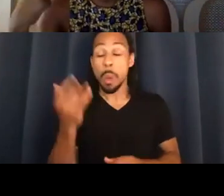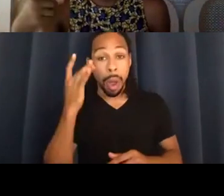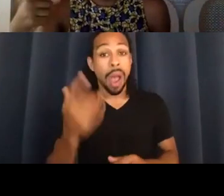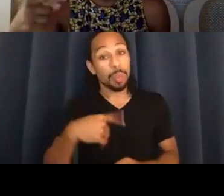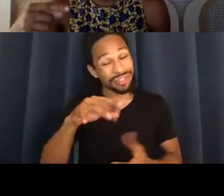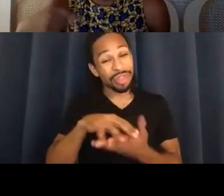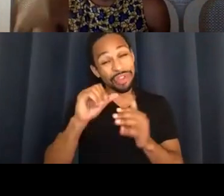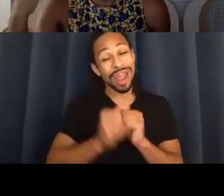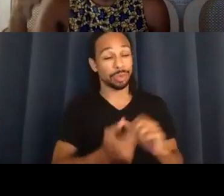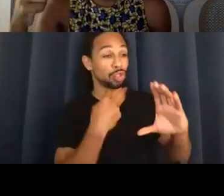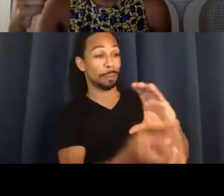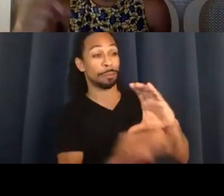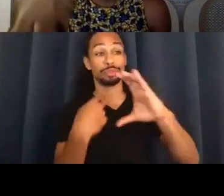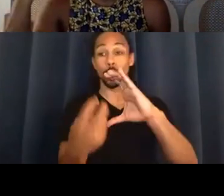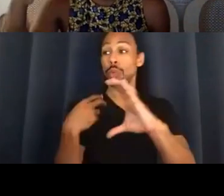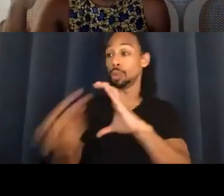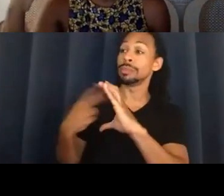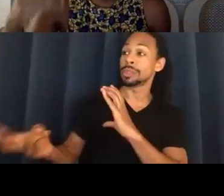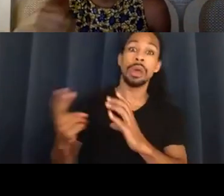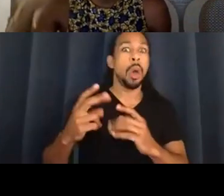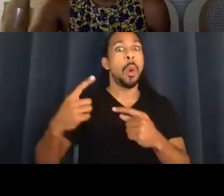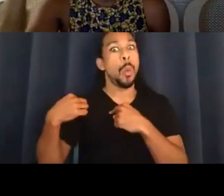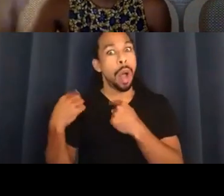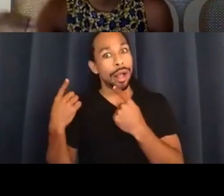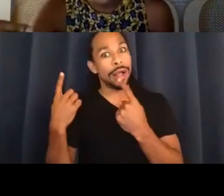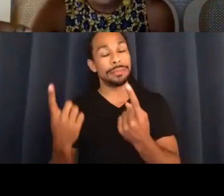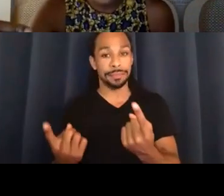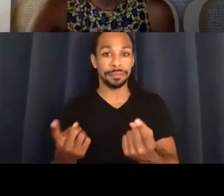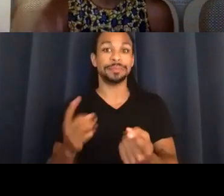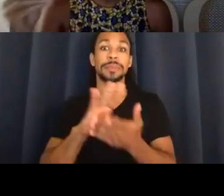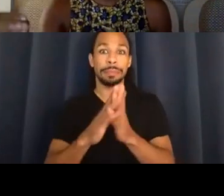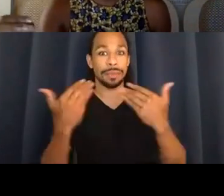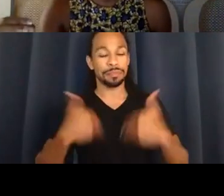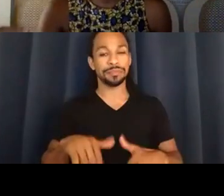the while being critical lovers of the institutions and organizations